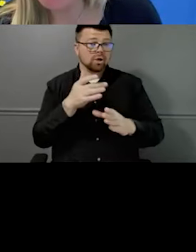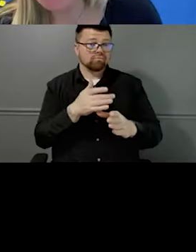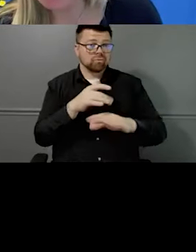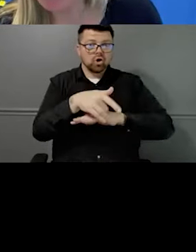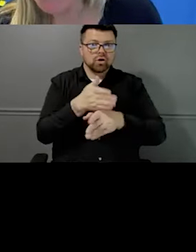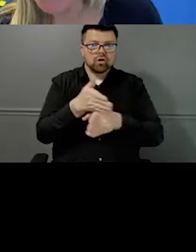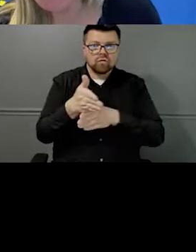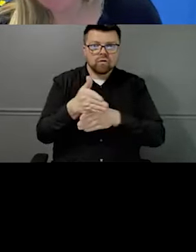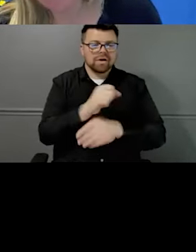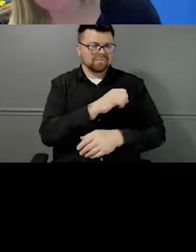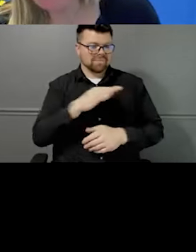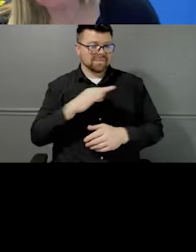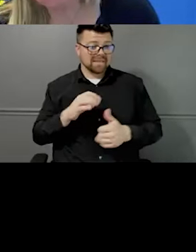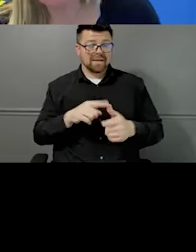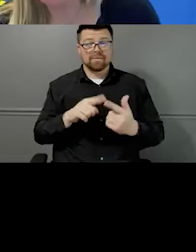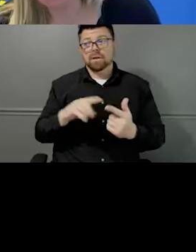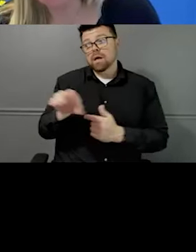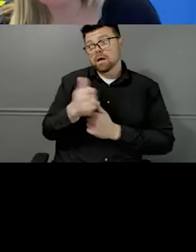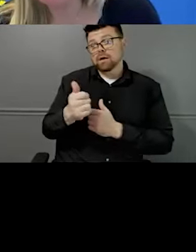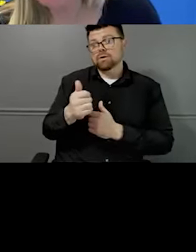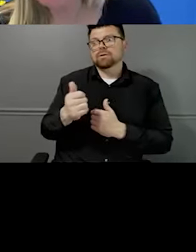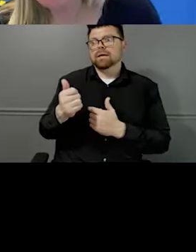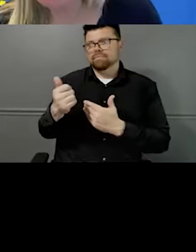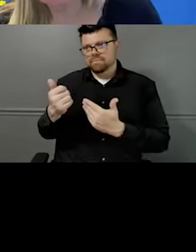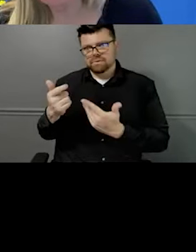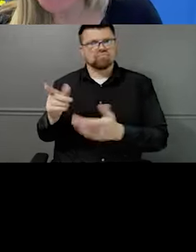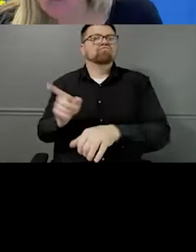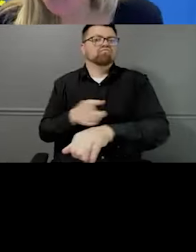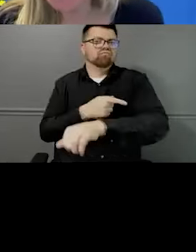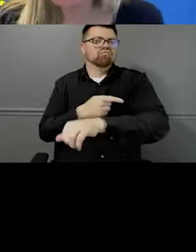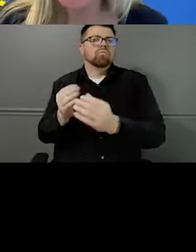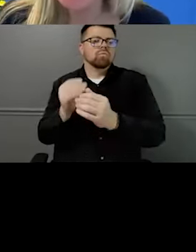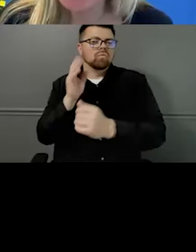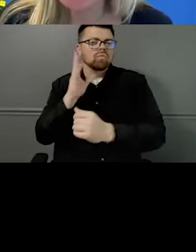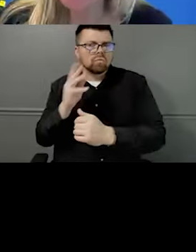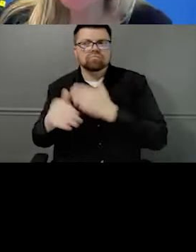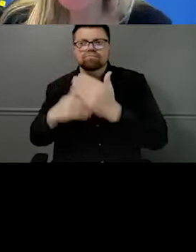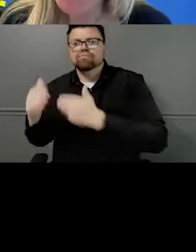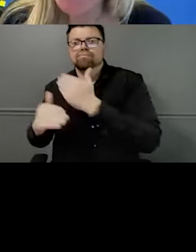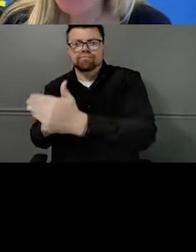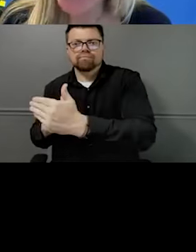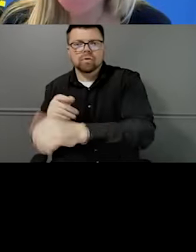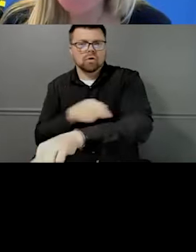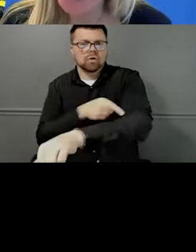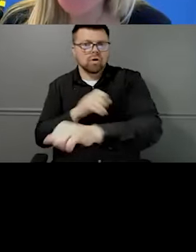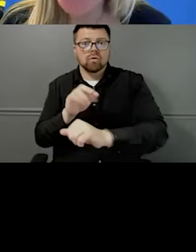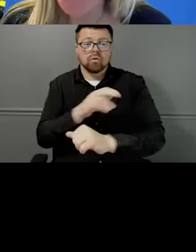those that have been in the field longer, as well as relieve administrative burden